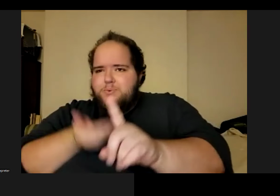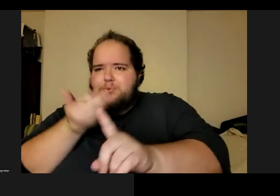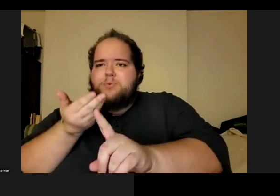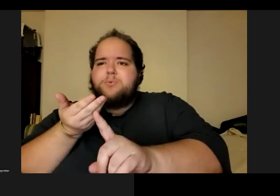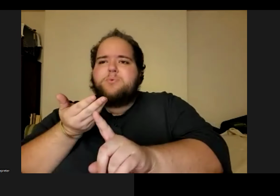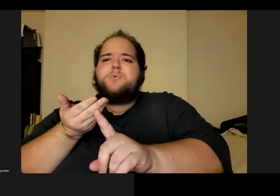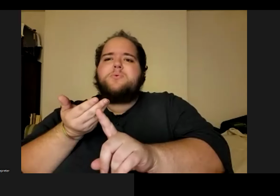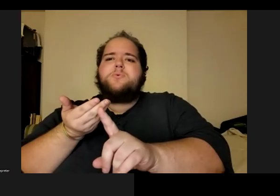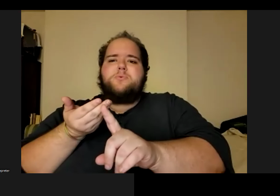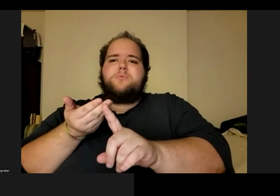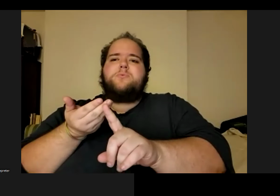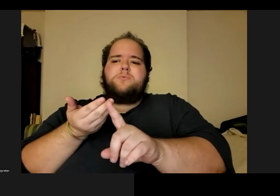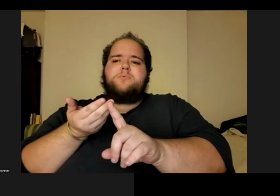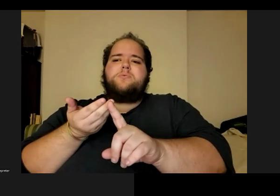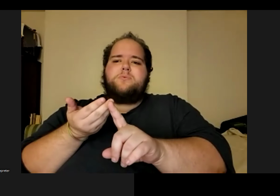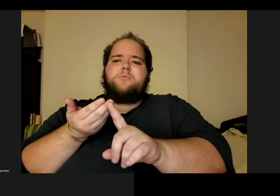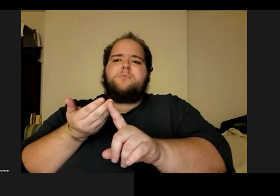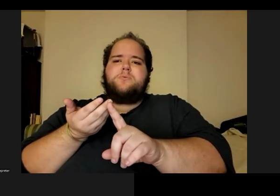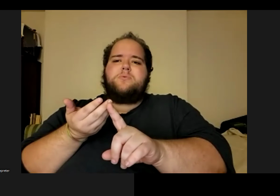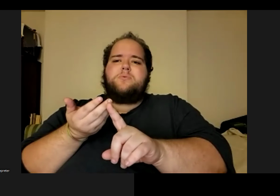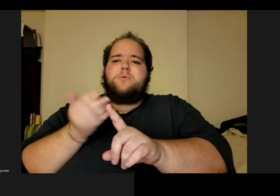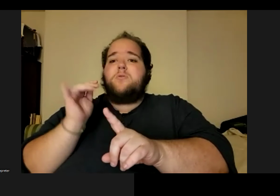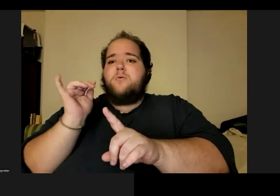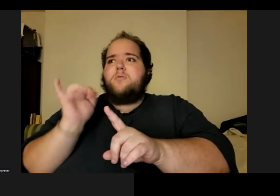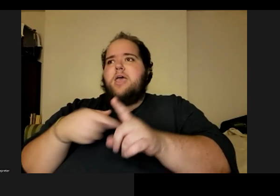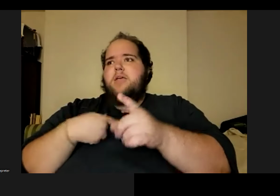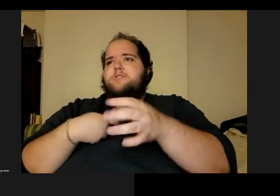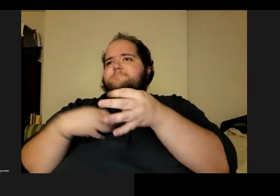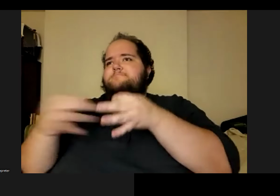parts of it. And you do talk a little bit about what you're doing and your achievements.